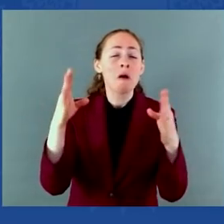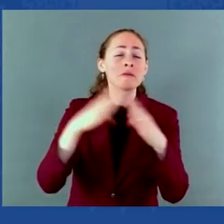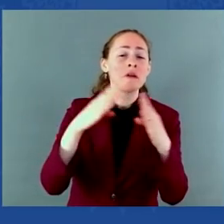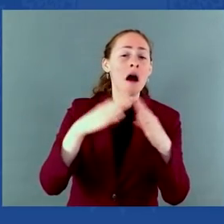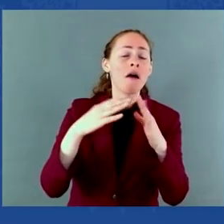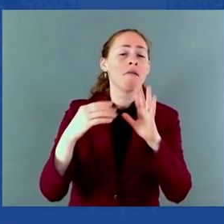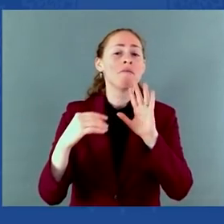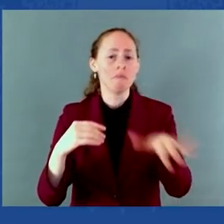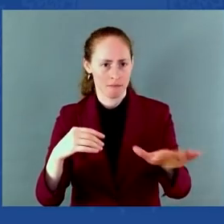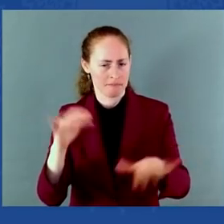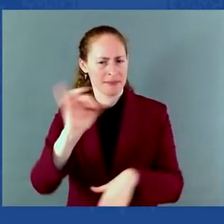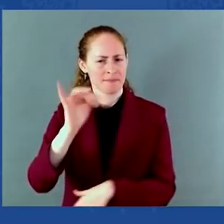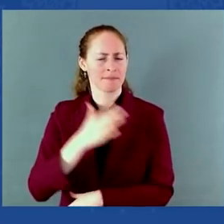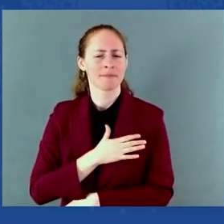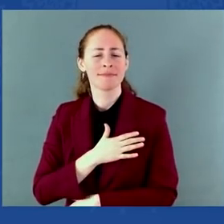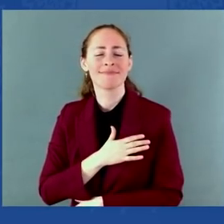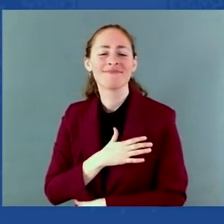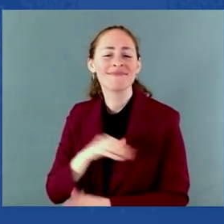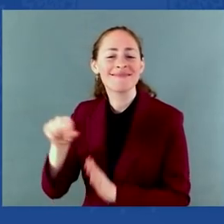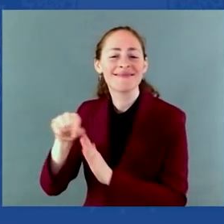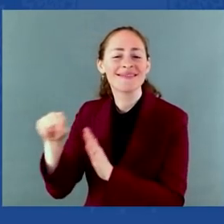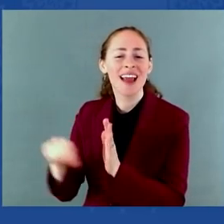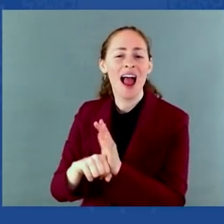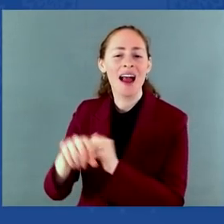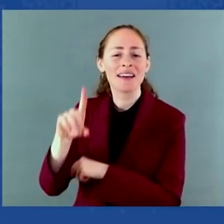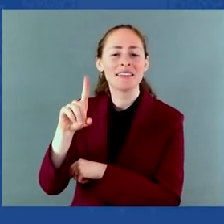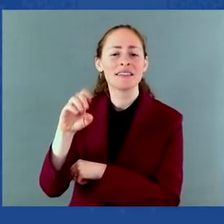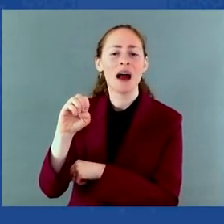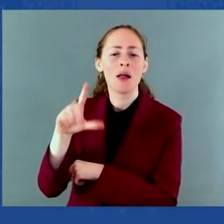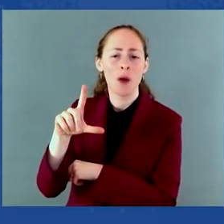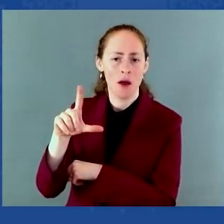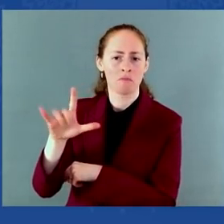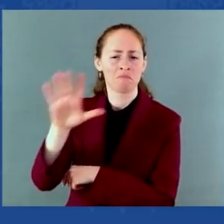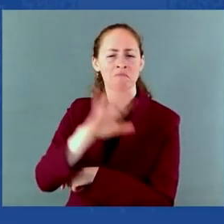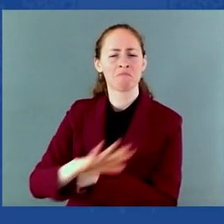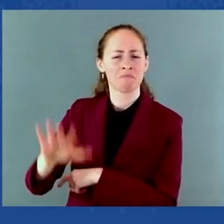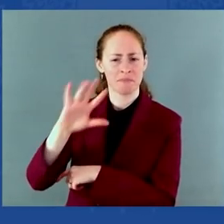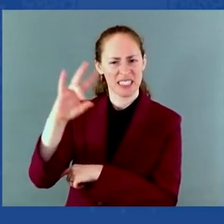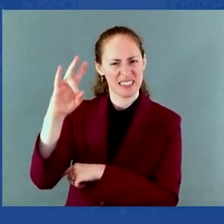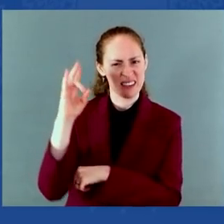you have about 700 miles of highway in New Hampshire that is listed in poor condition.